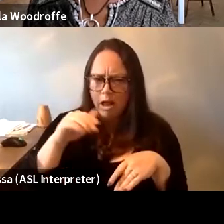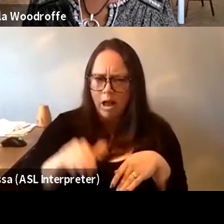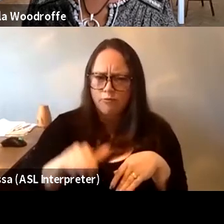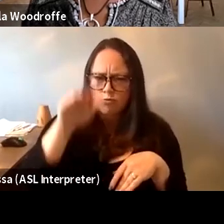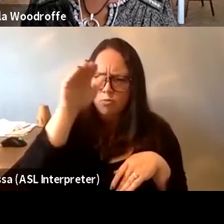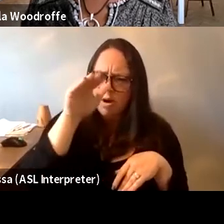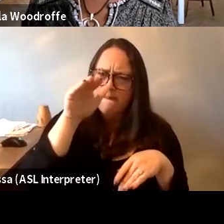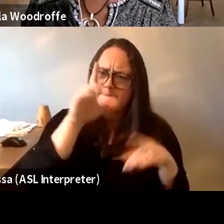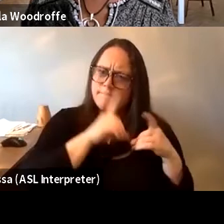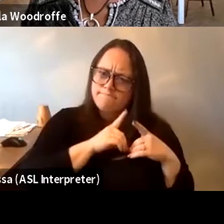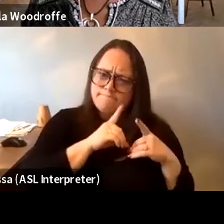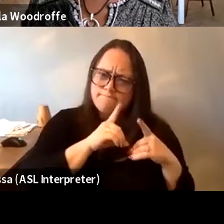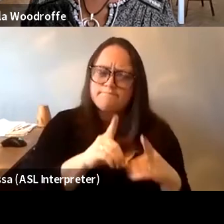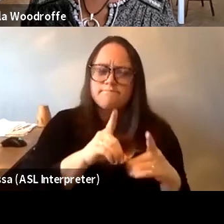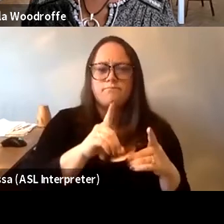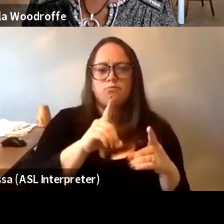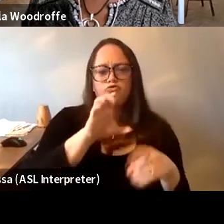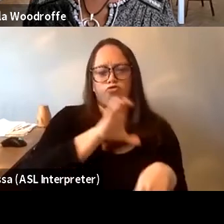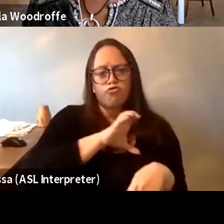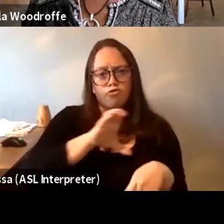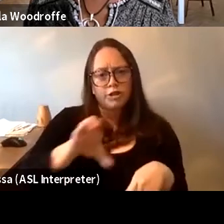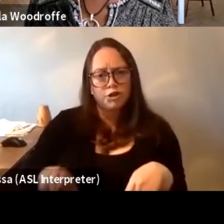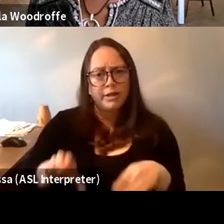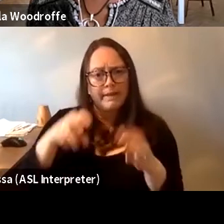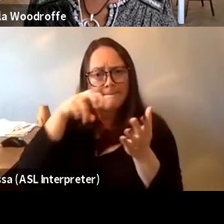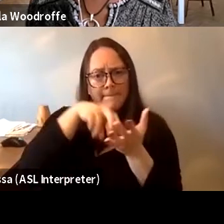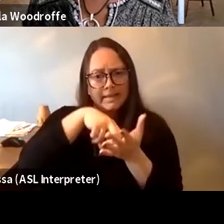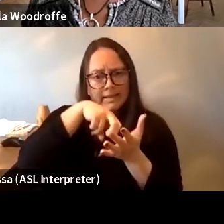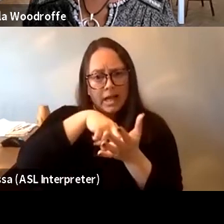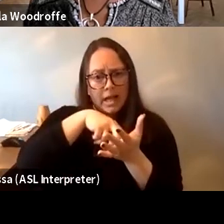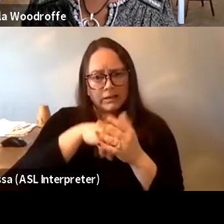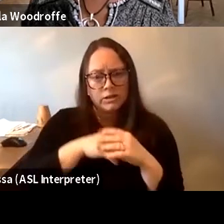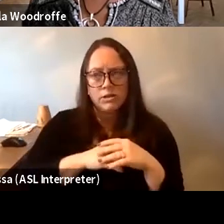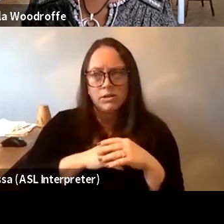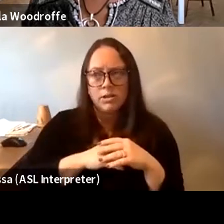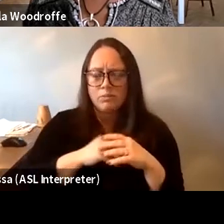Pentecostals. It was a real community, I met my good